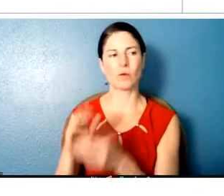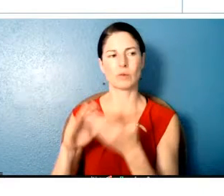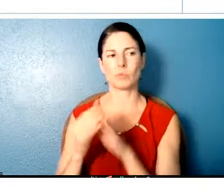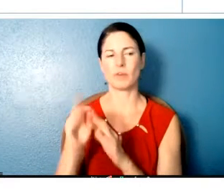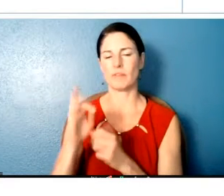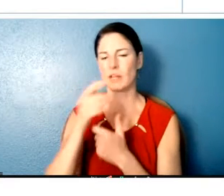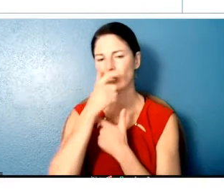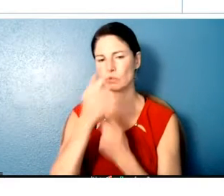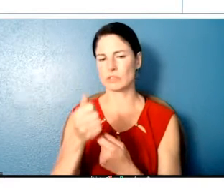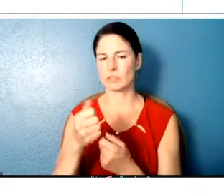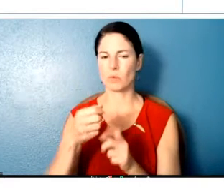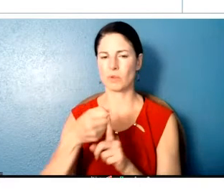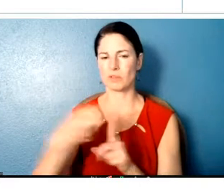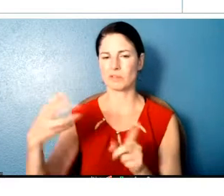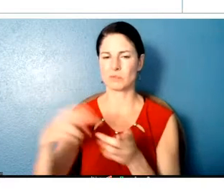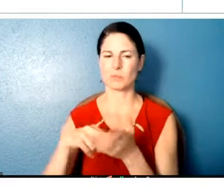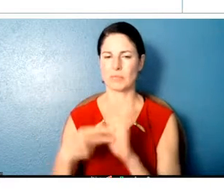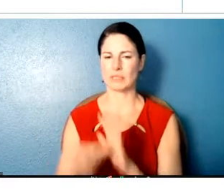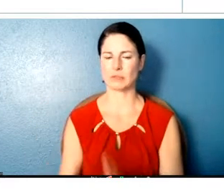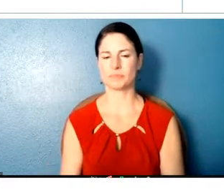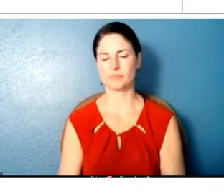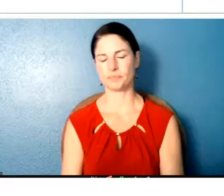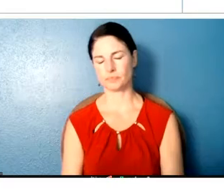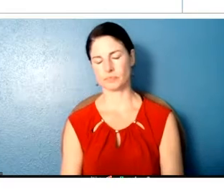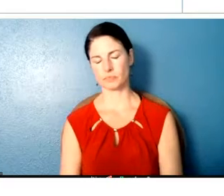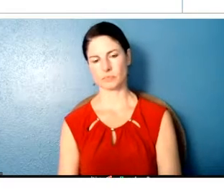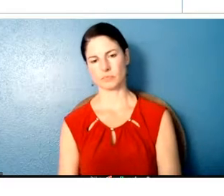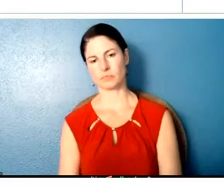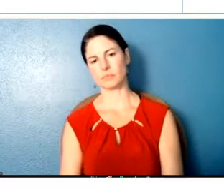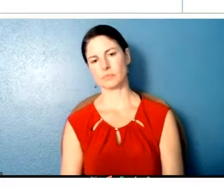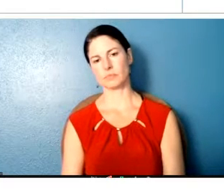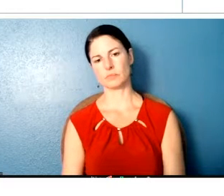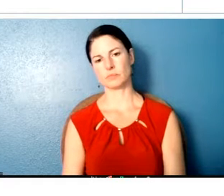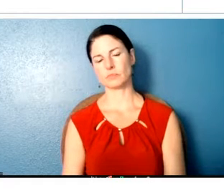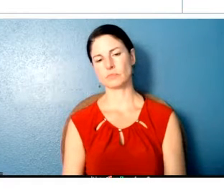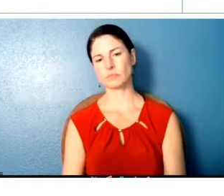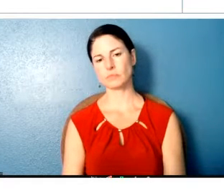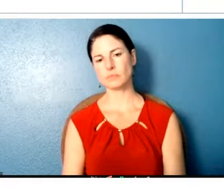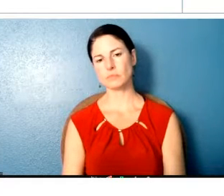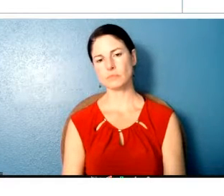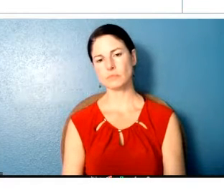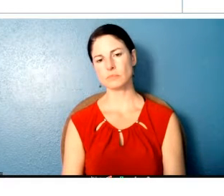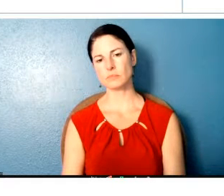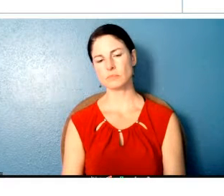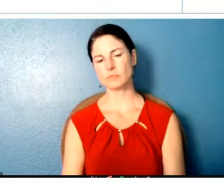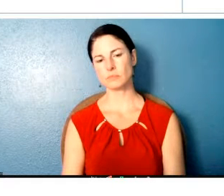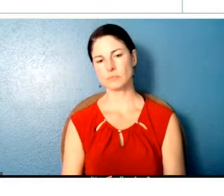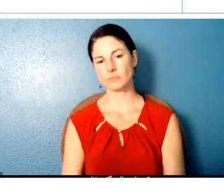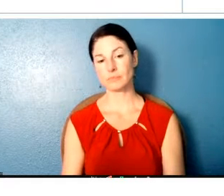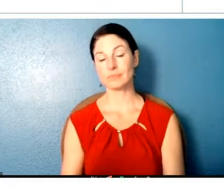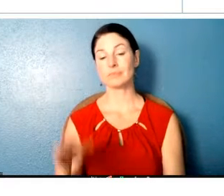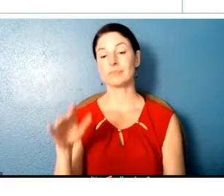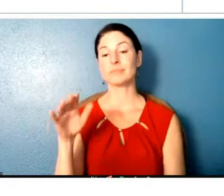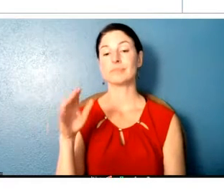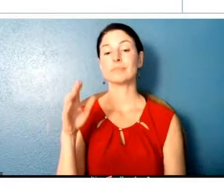To the extent possible we're going to keep the cities in sacramento county and what we call says census designated places together.